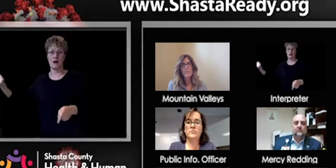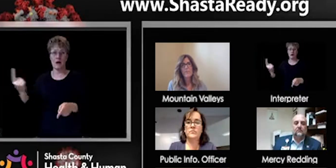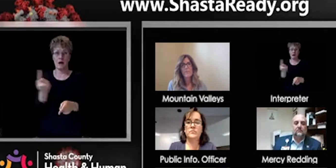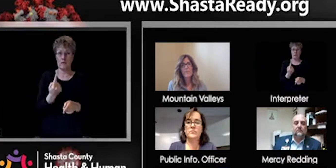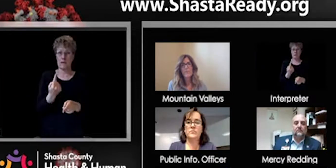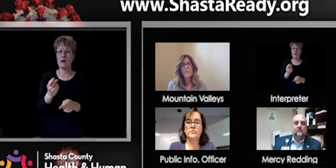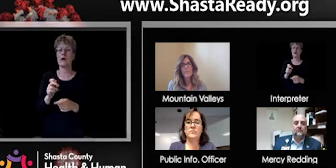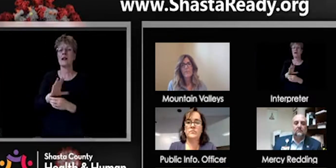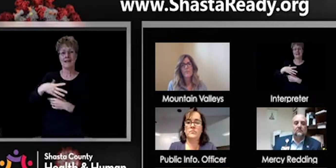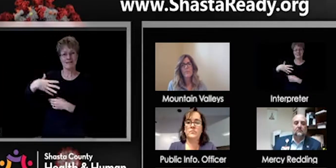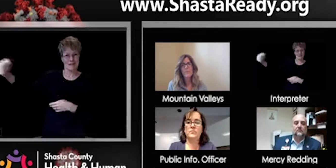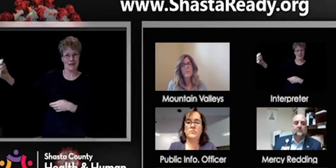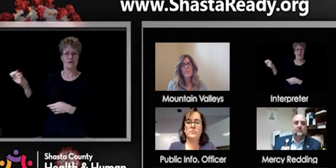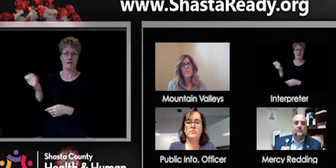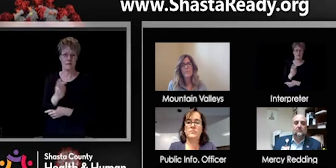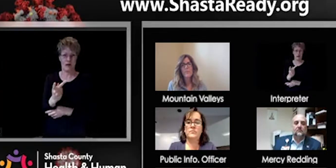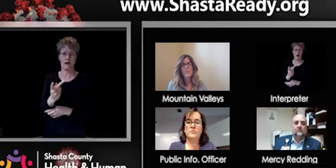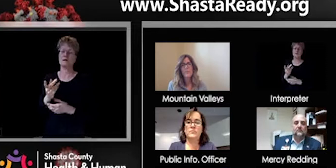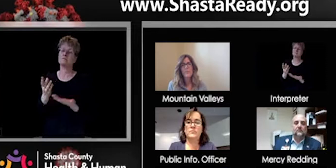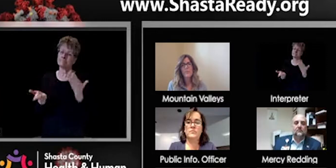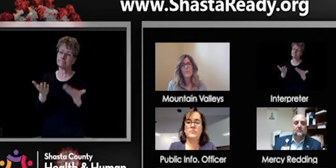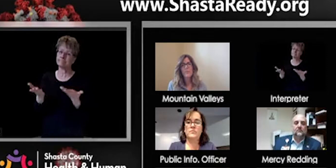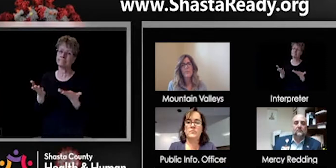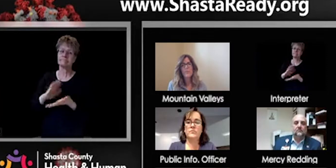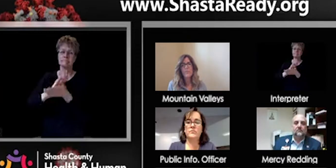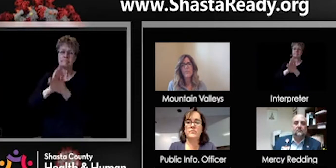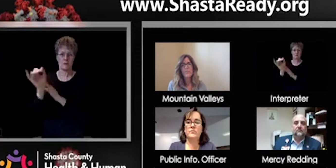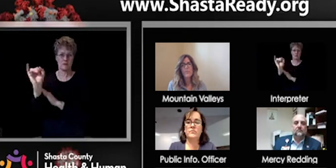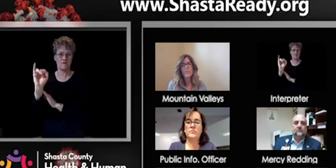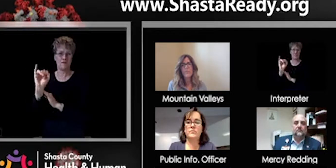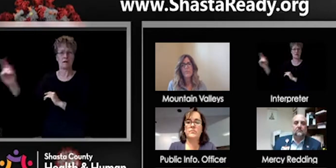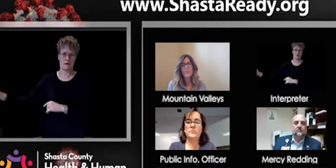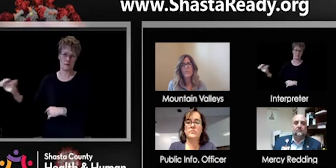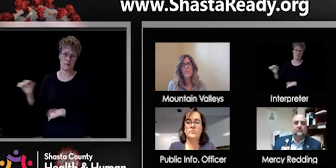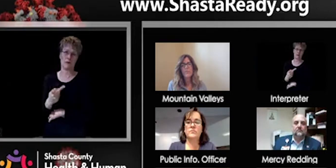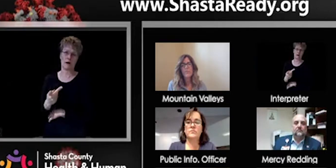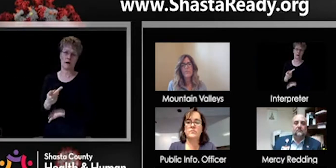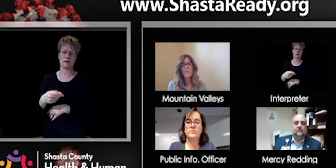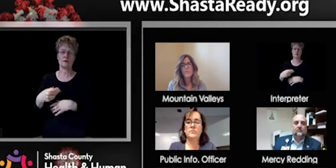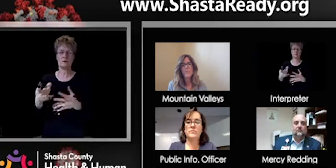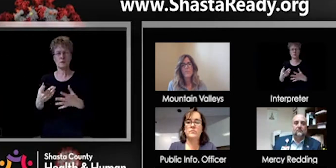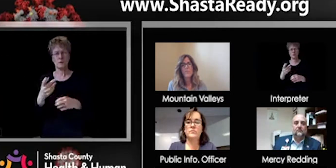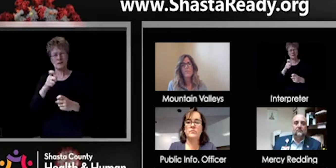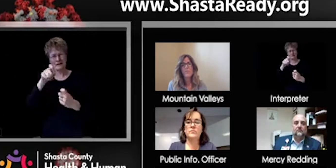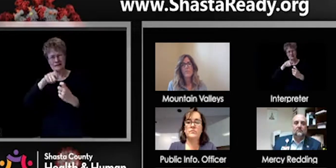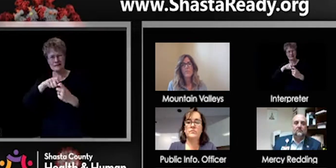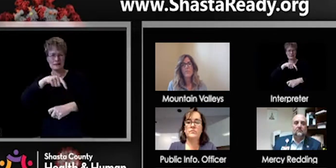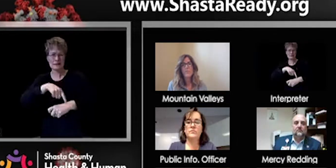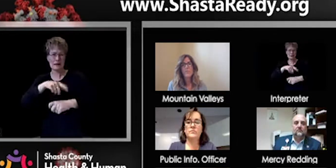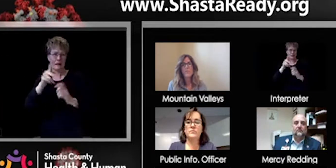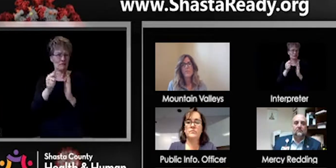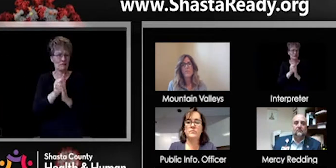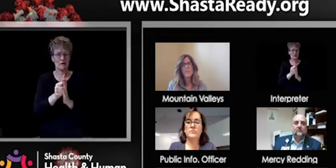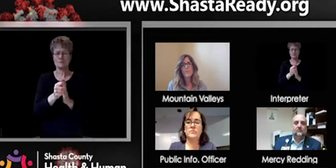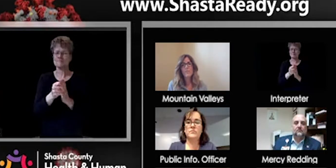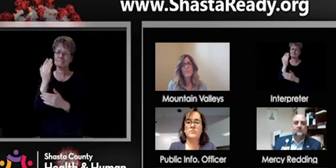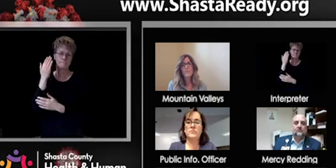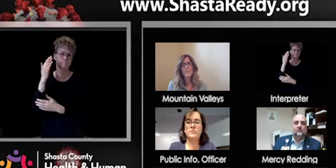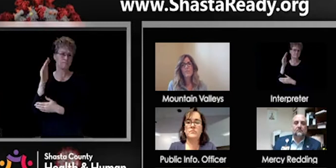here. That’s sort of the time frame. There’s not exact timing right now, but that gives